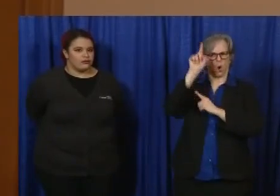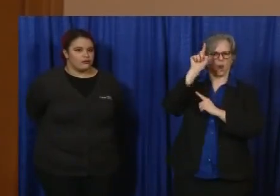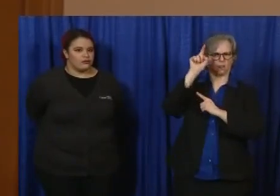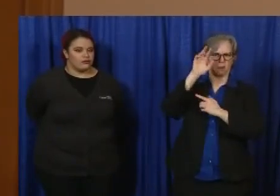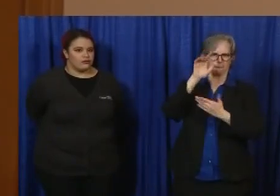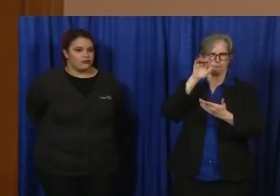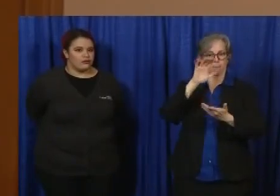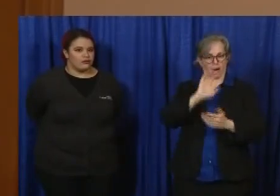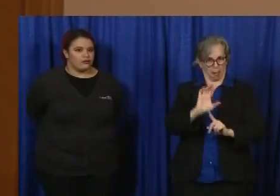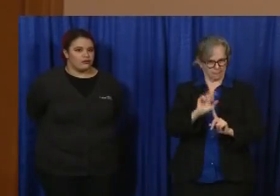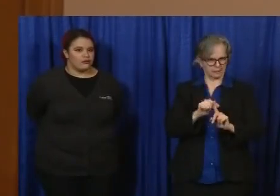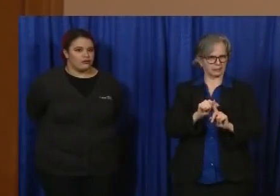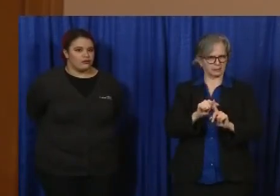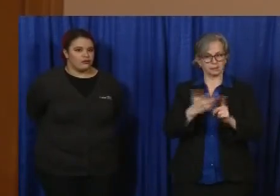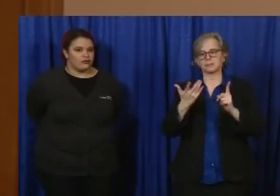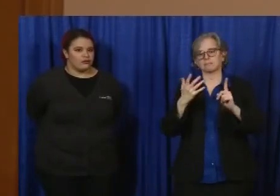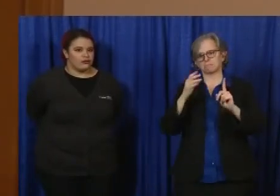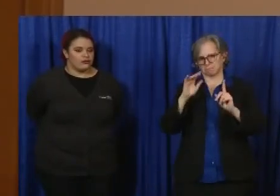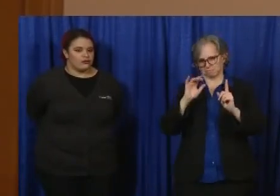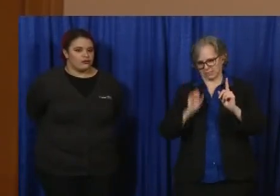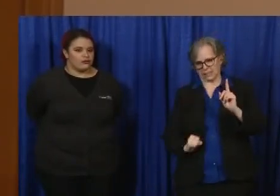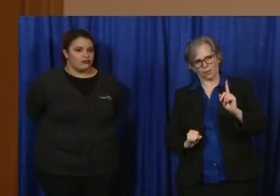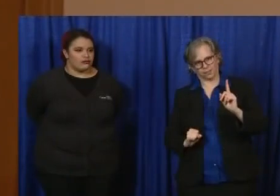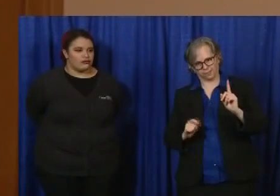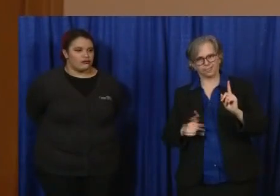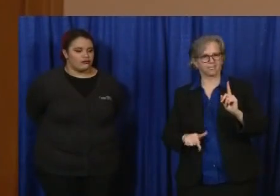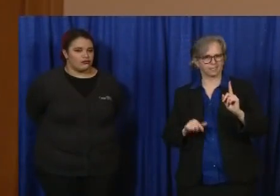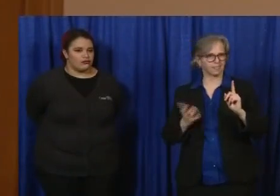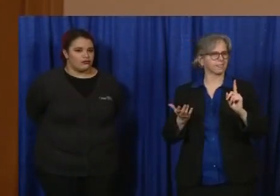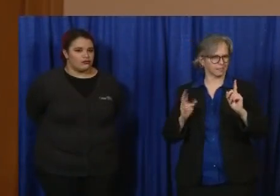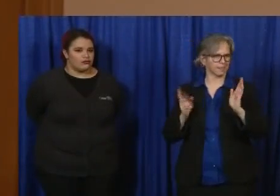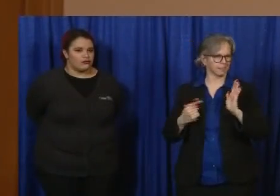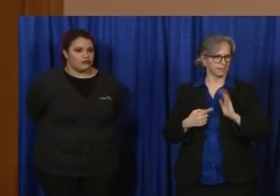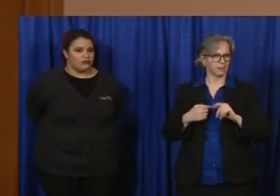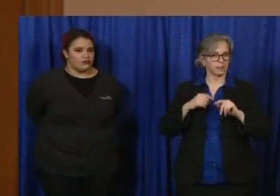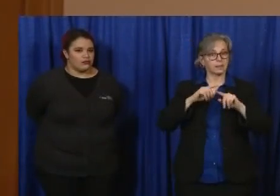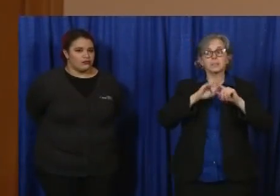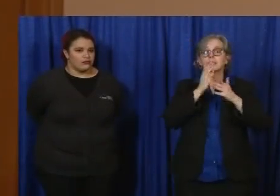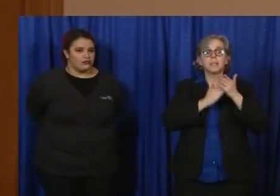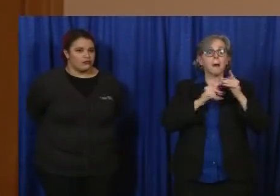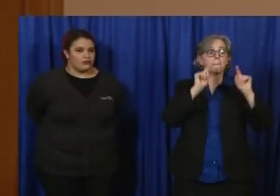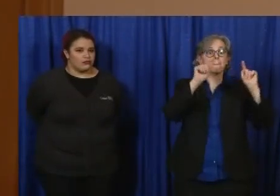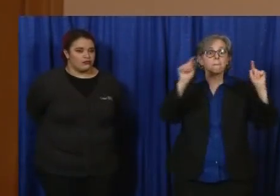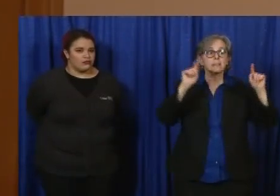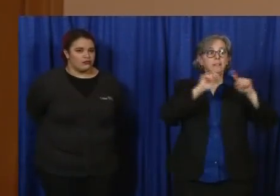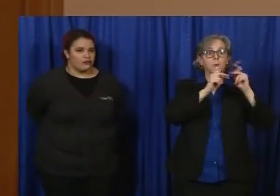AT THE BIG CITY SO CLEVELAND IS GOING TO BE ONE AREA ACROSS THE